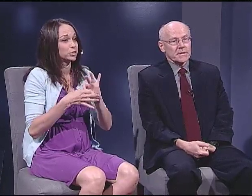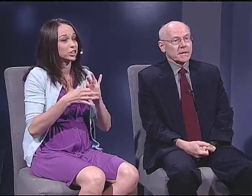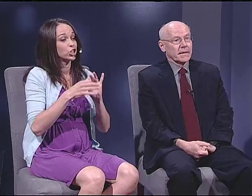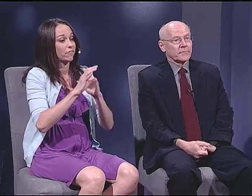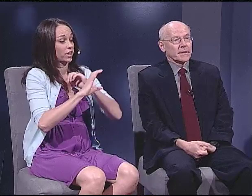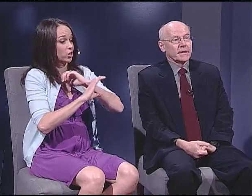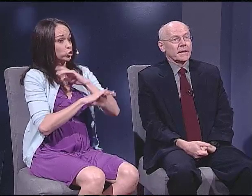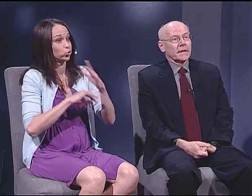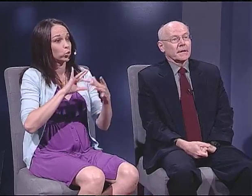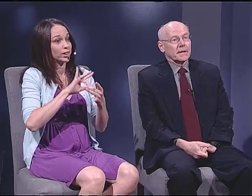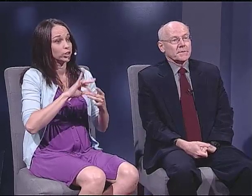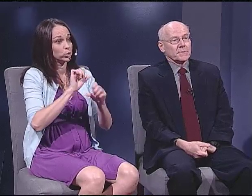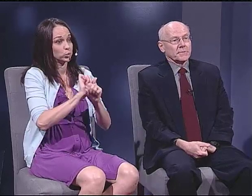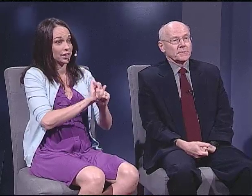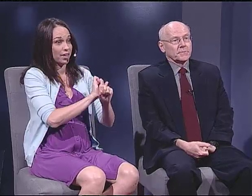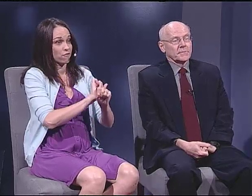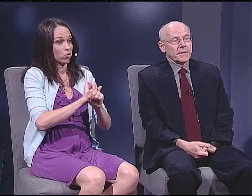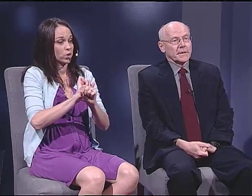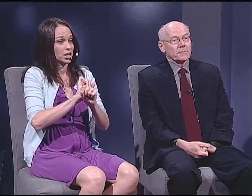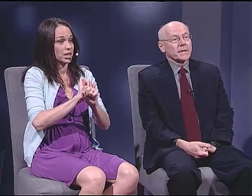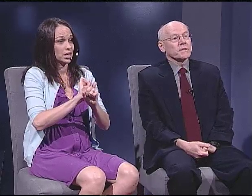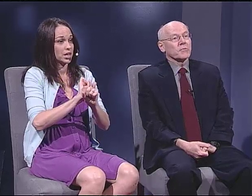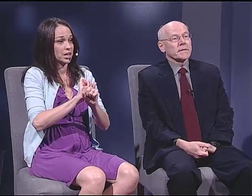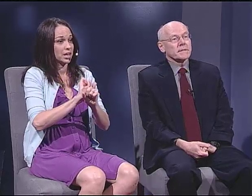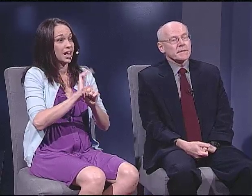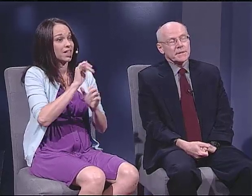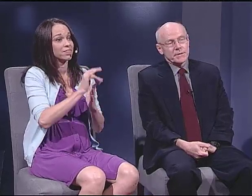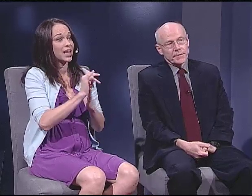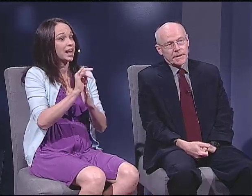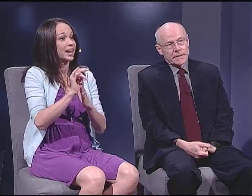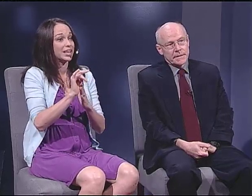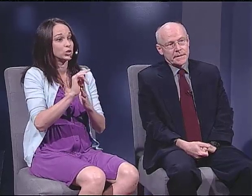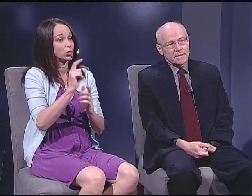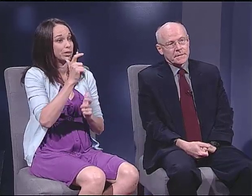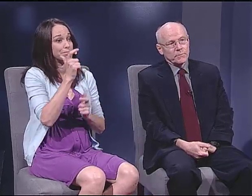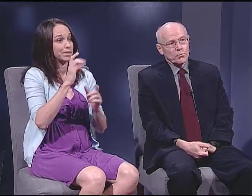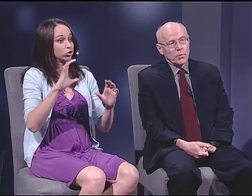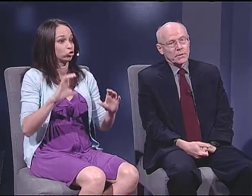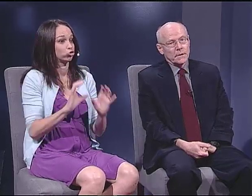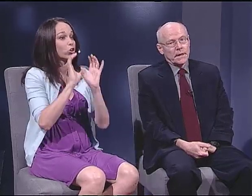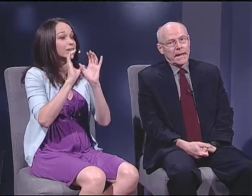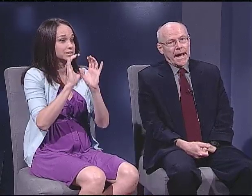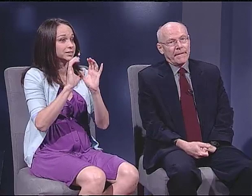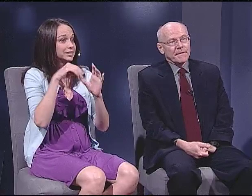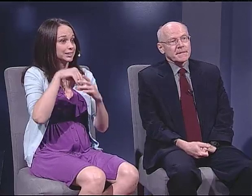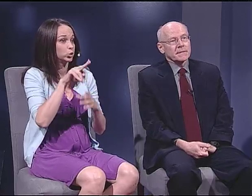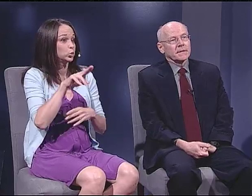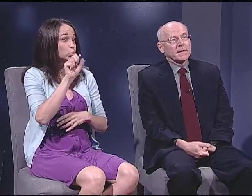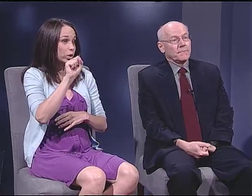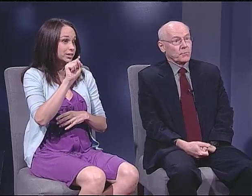to slavery led to the greatest crisis in the history of the United States, the Civil War and this, if you will,